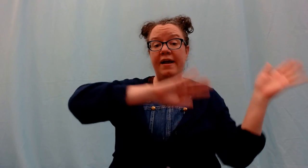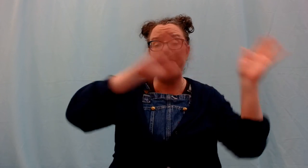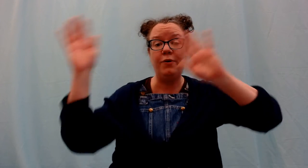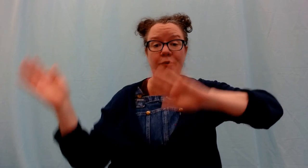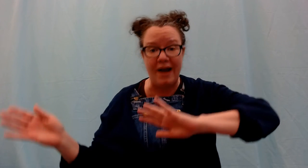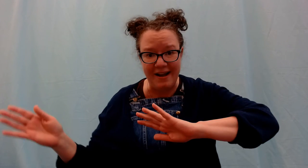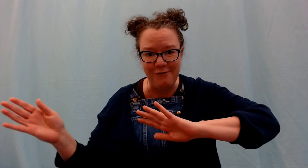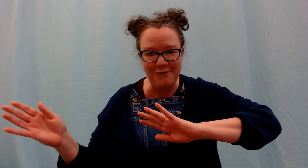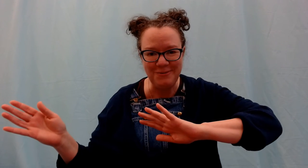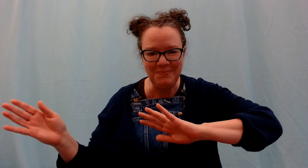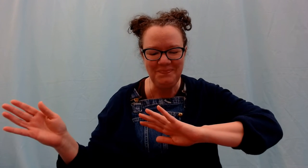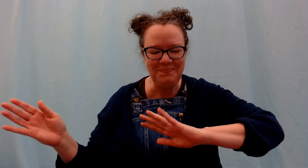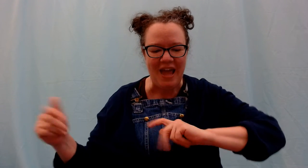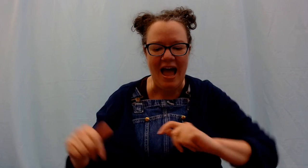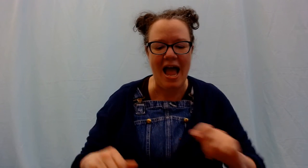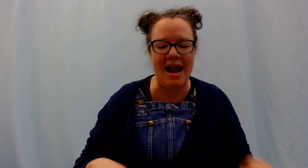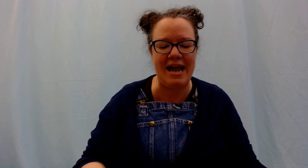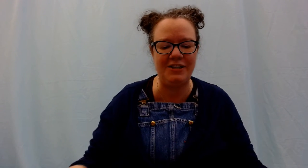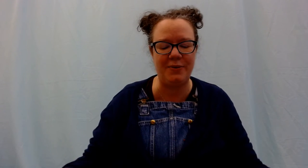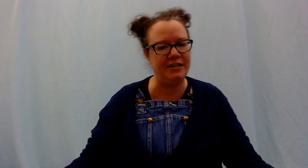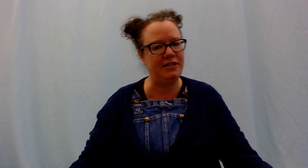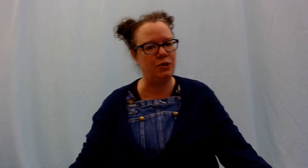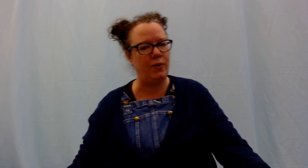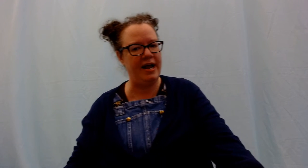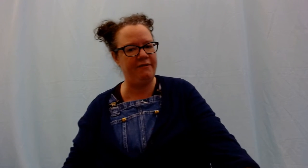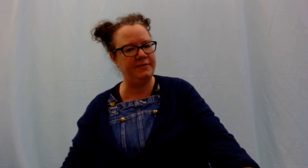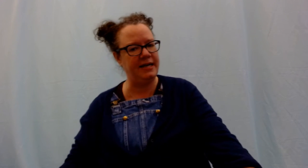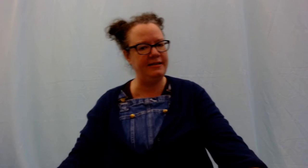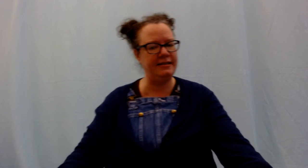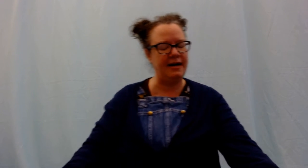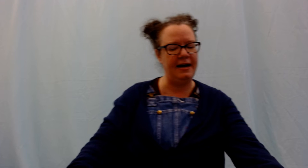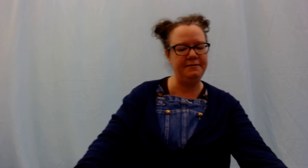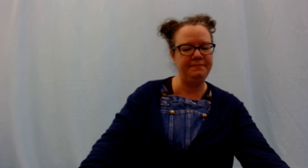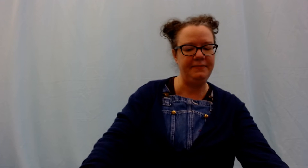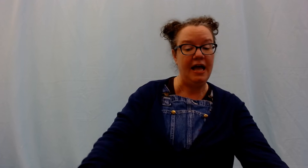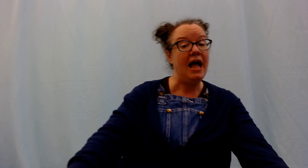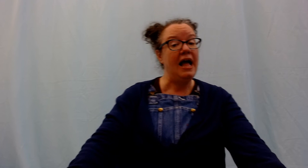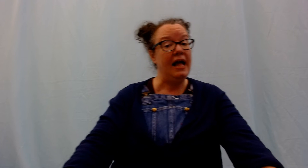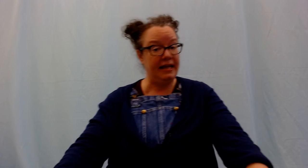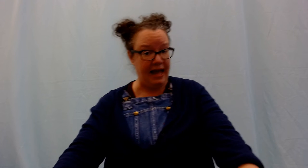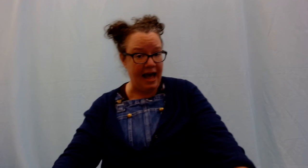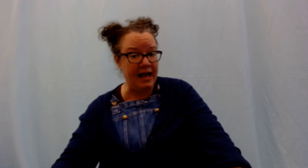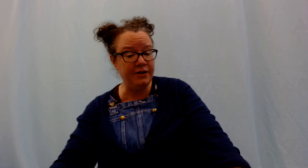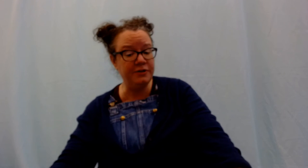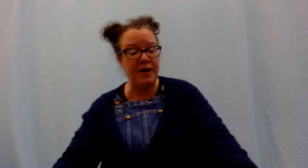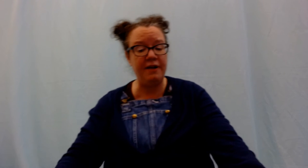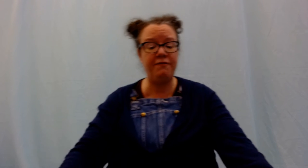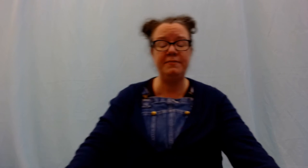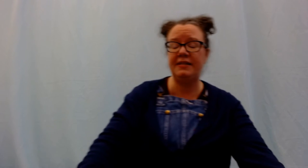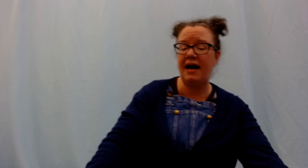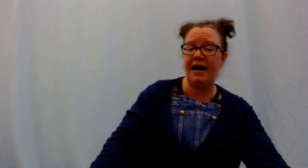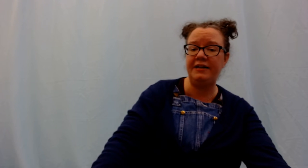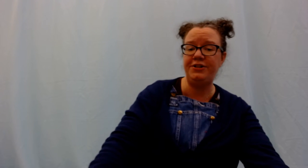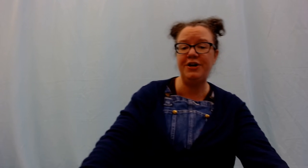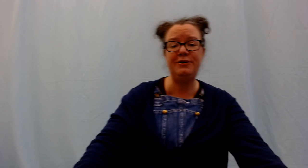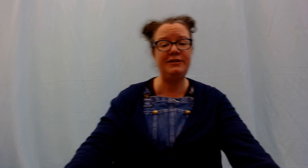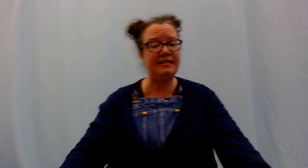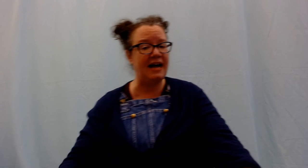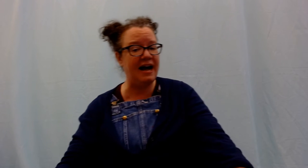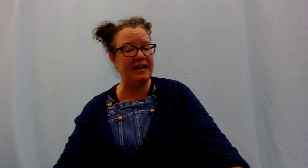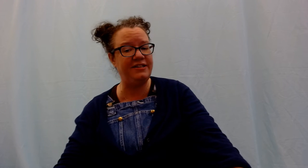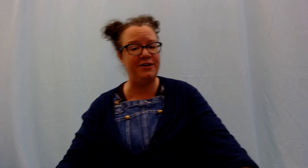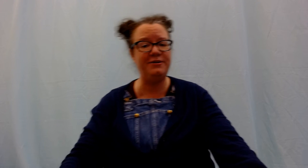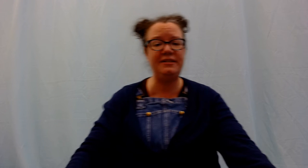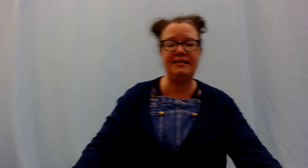#wave, wave.# And next we're going to sway from side to side. #Can you sway from side to side to#